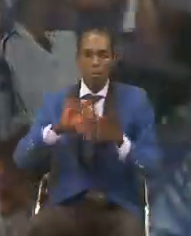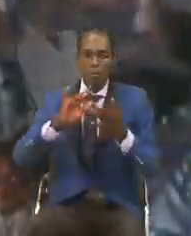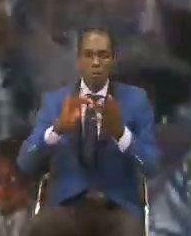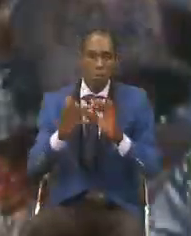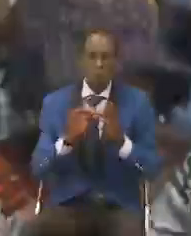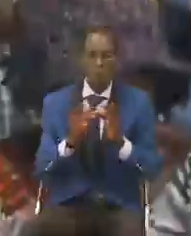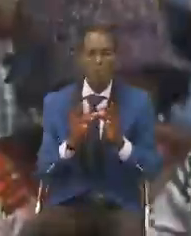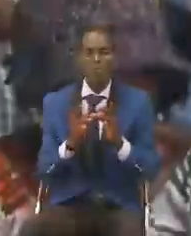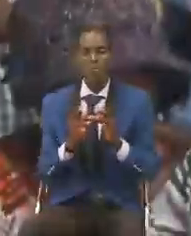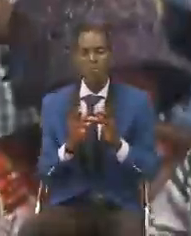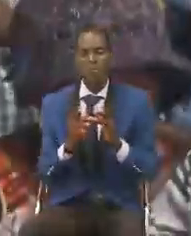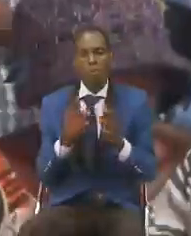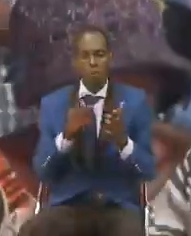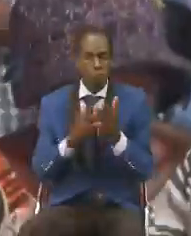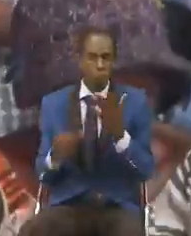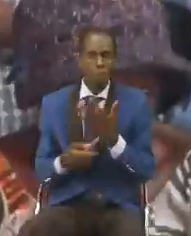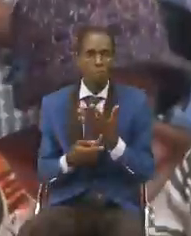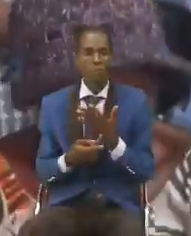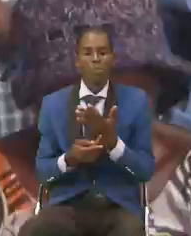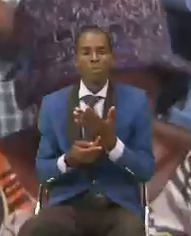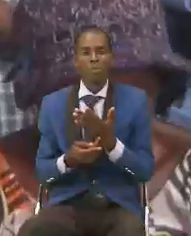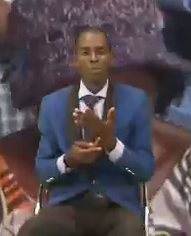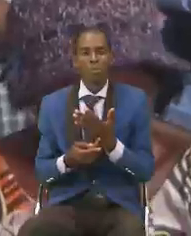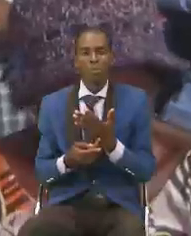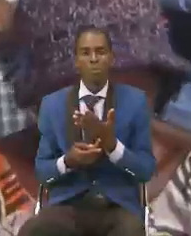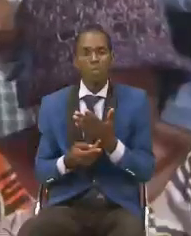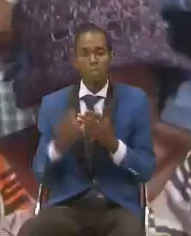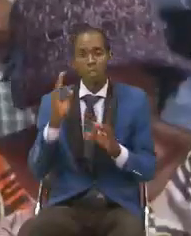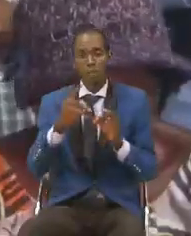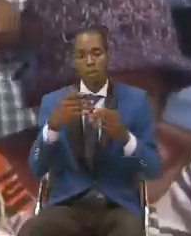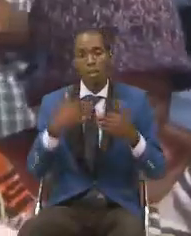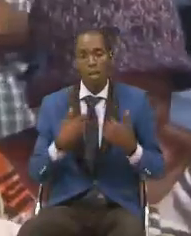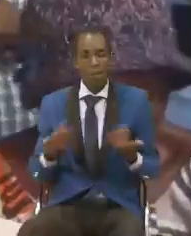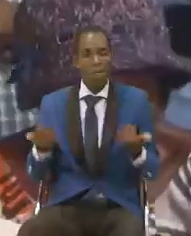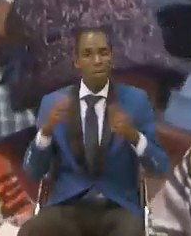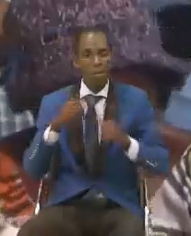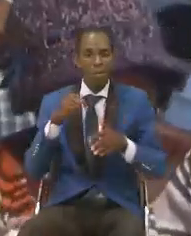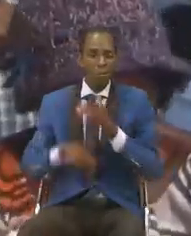join this special banquet thank you as you do that online now